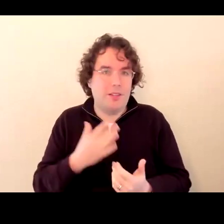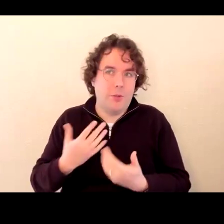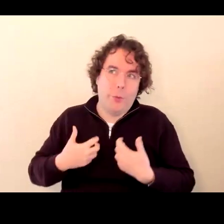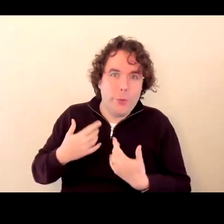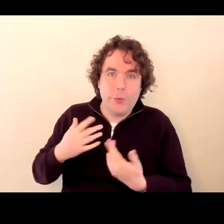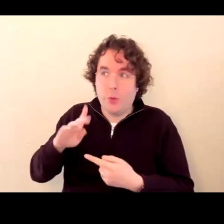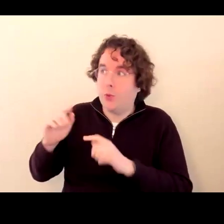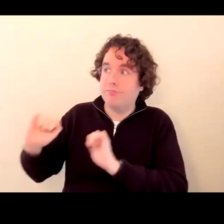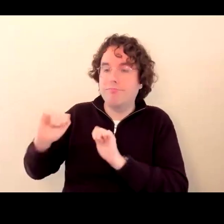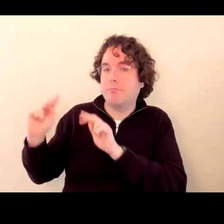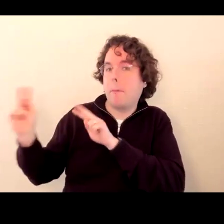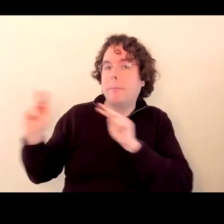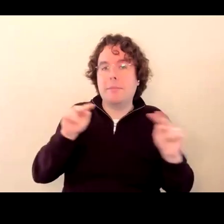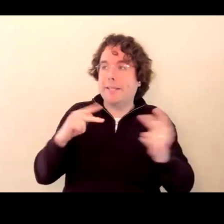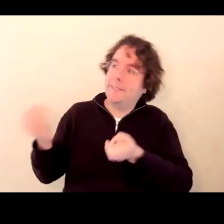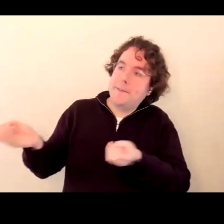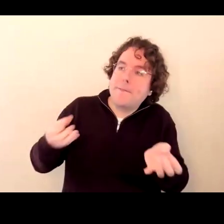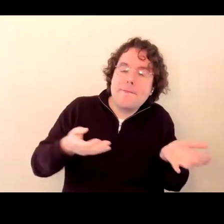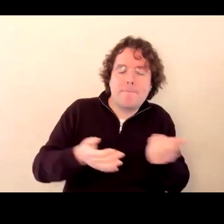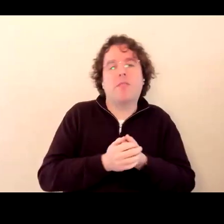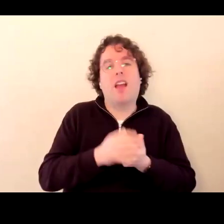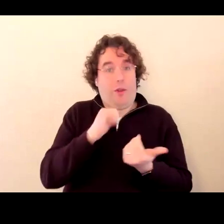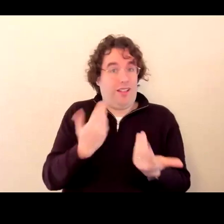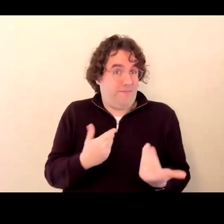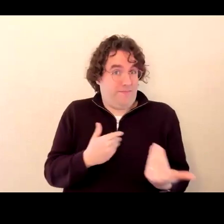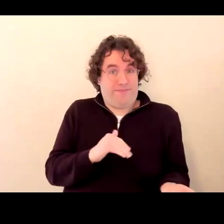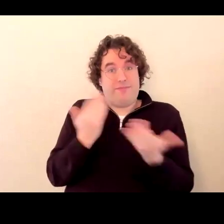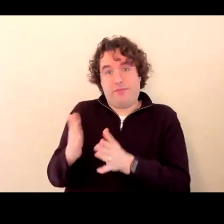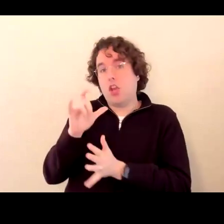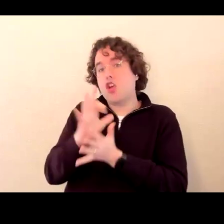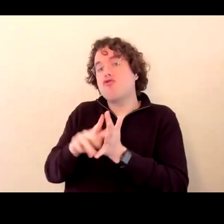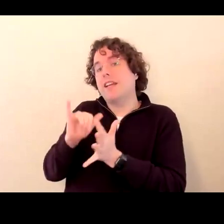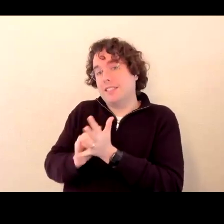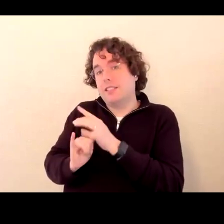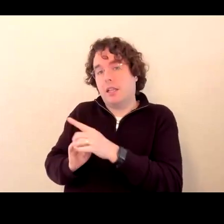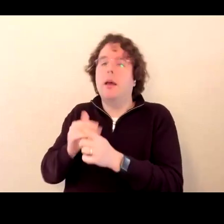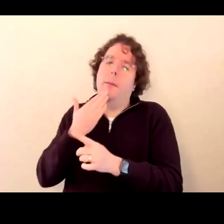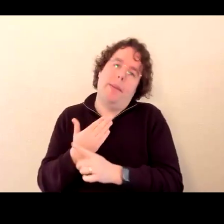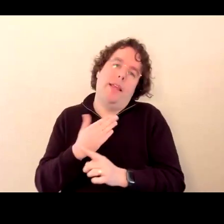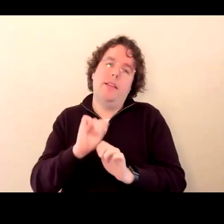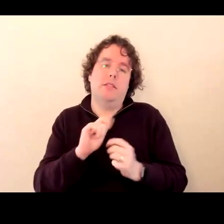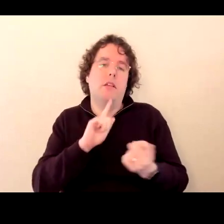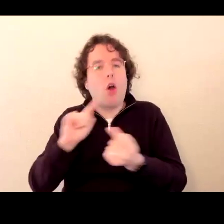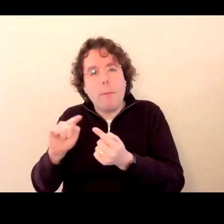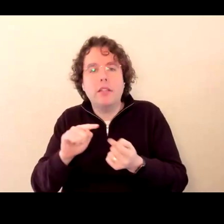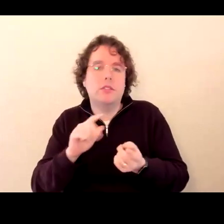over to Chris. But please do share your thoughts and comments in the chat as we go along and introduce yourselves